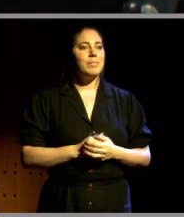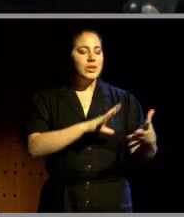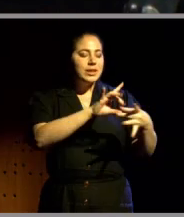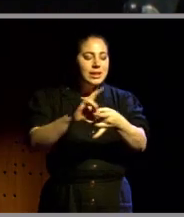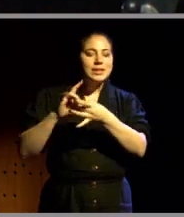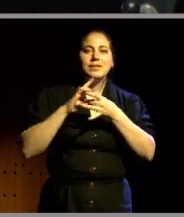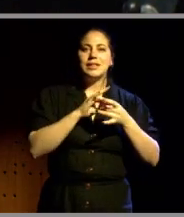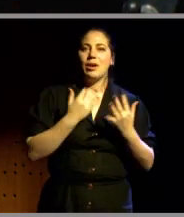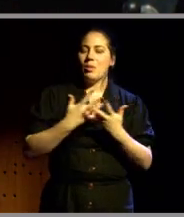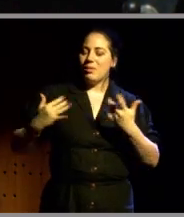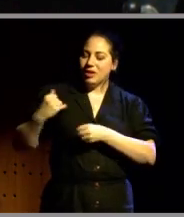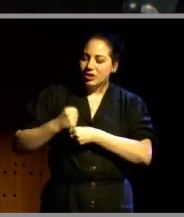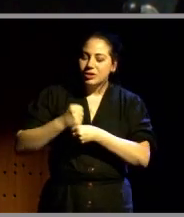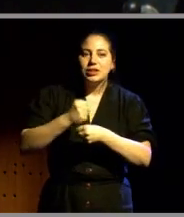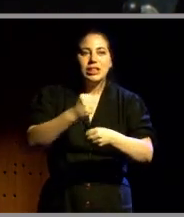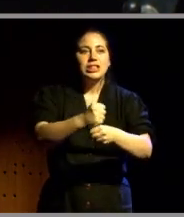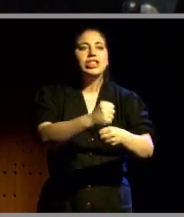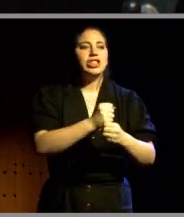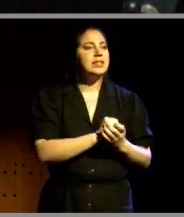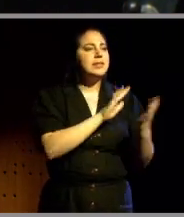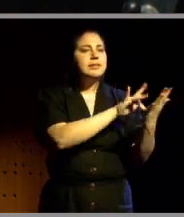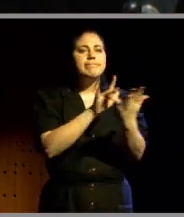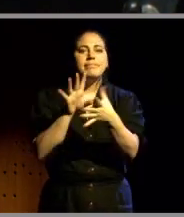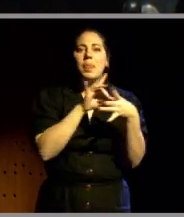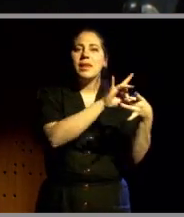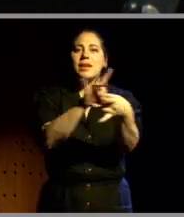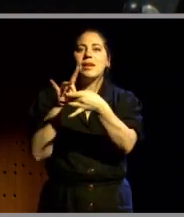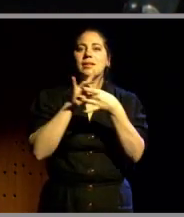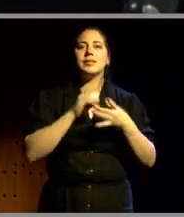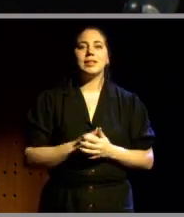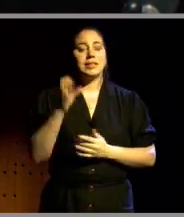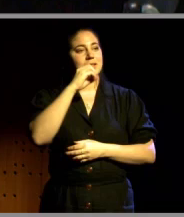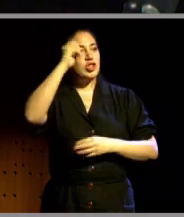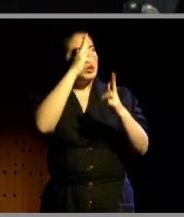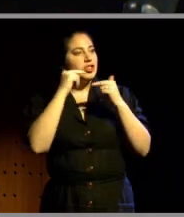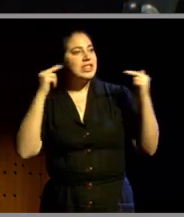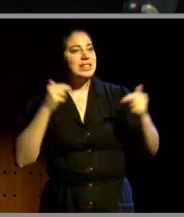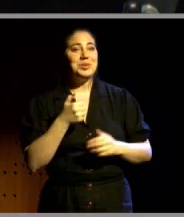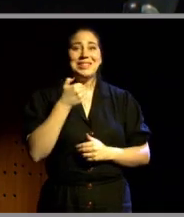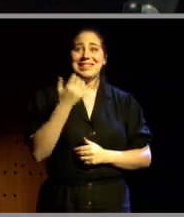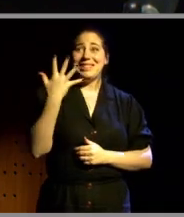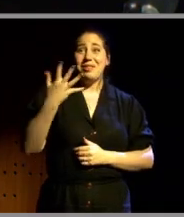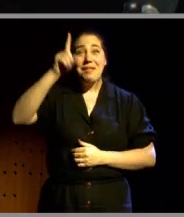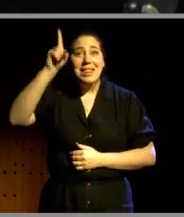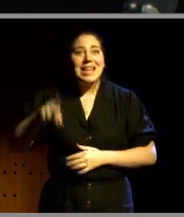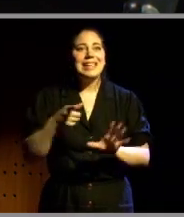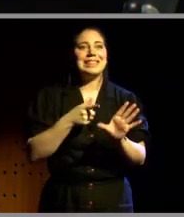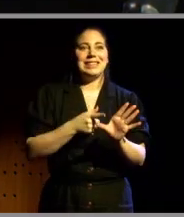and touch hearts in a profound way. As an opera singer with 65,000 years of Yarramundi behind me,